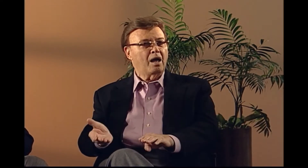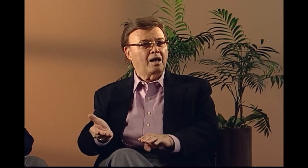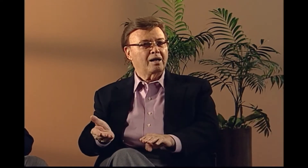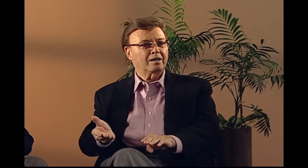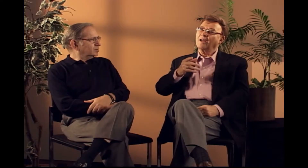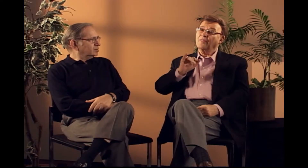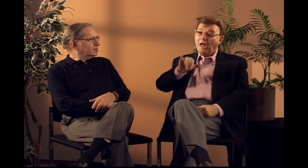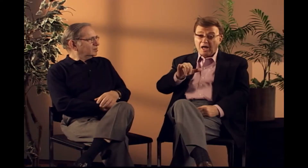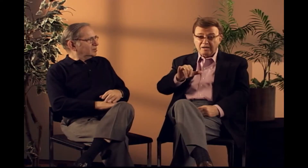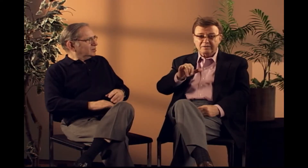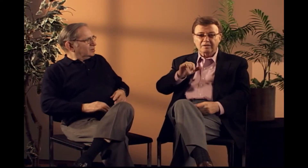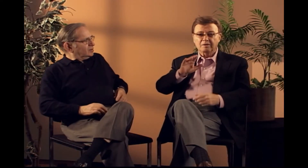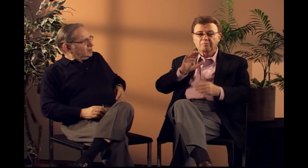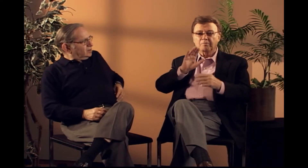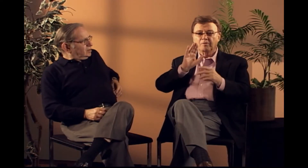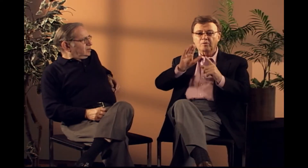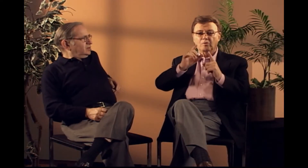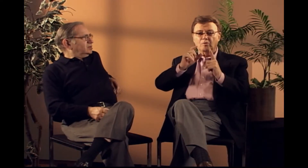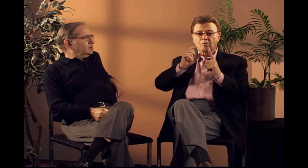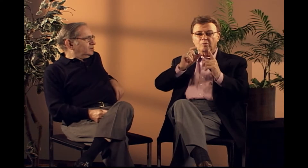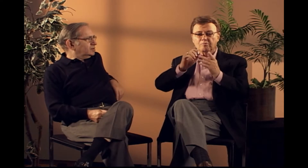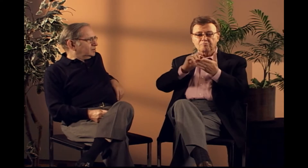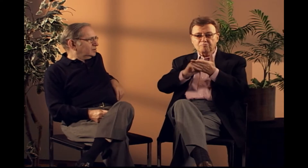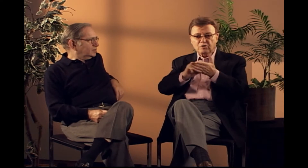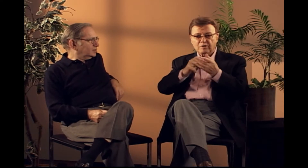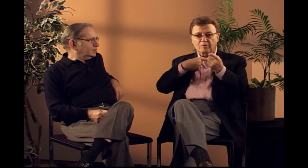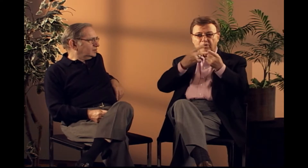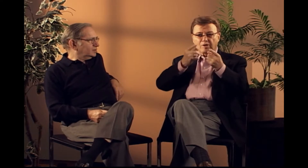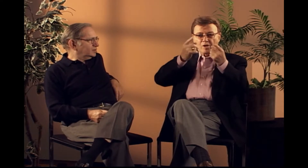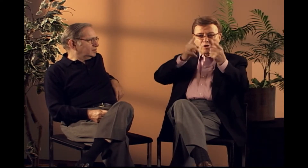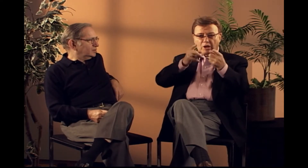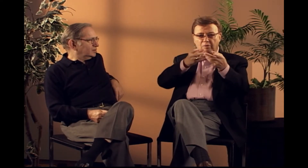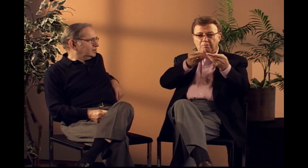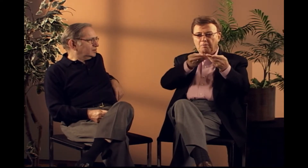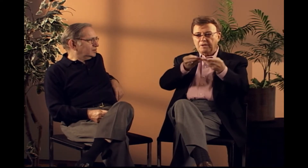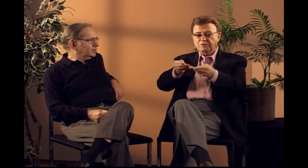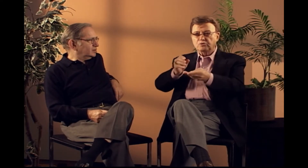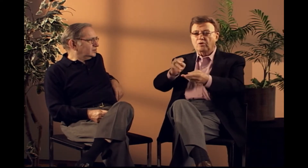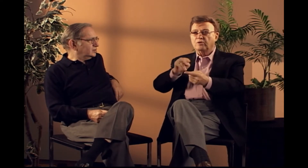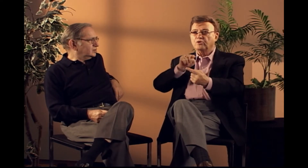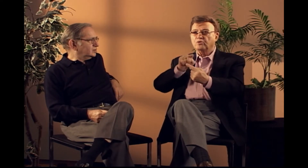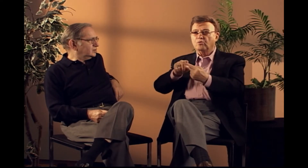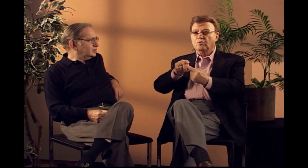But what happened was he died, and so what we had agreed upon,